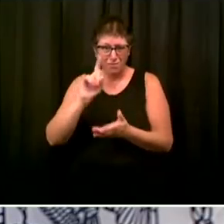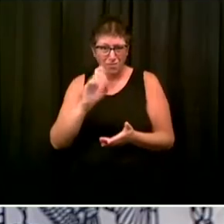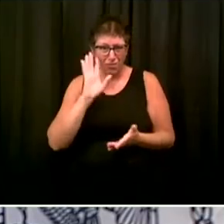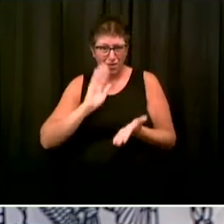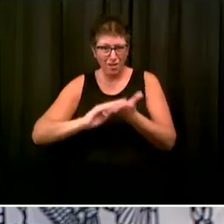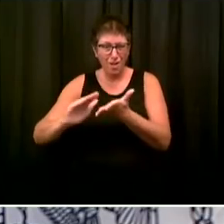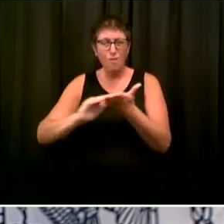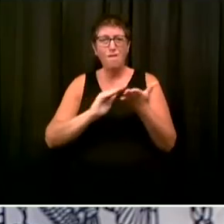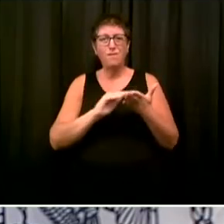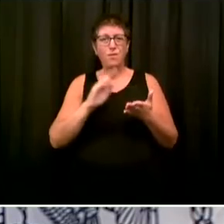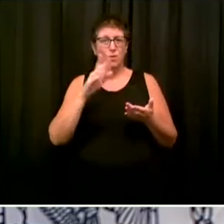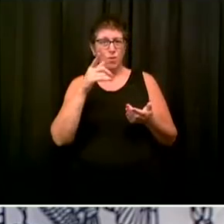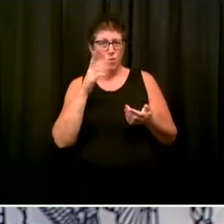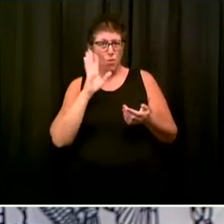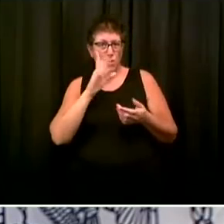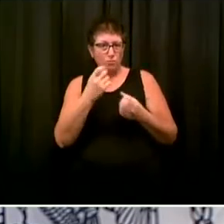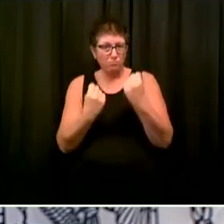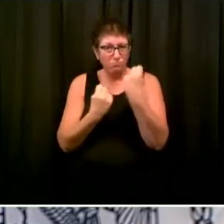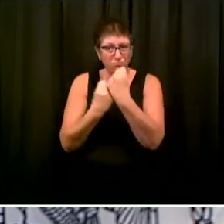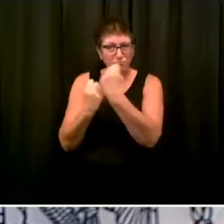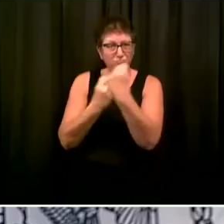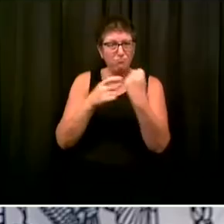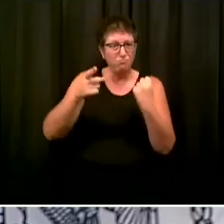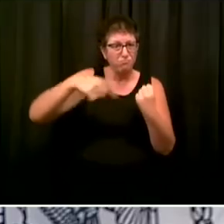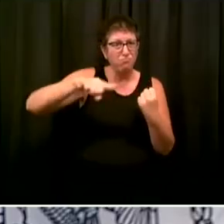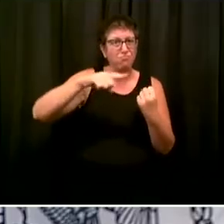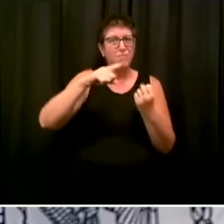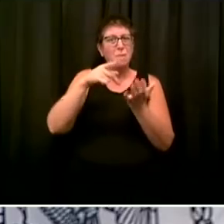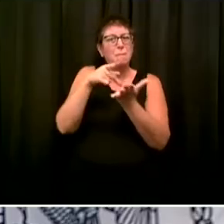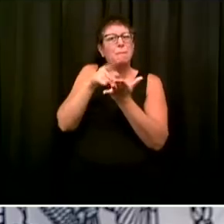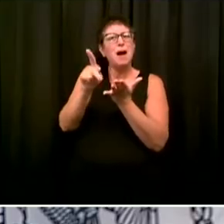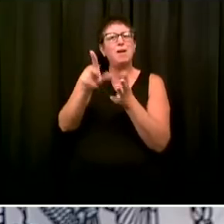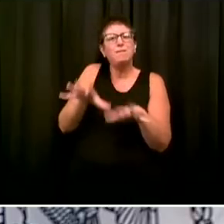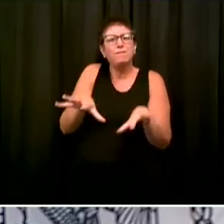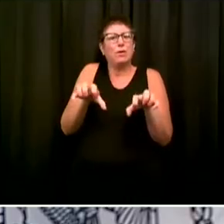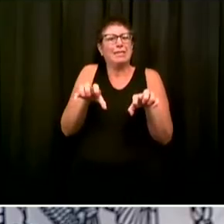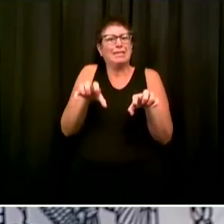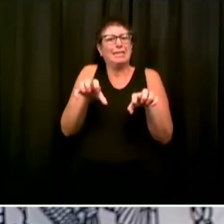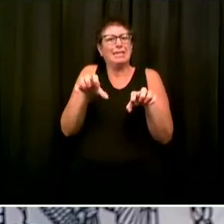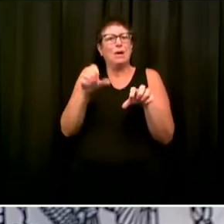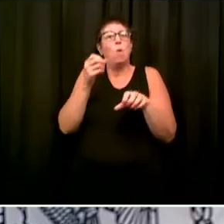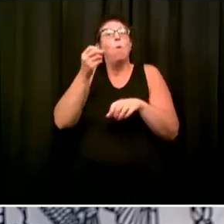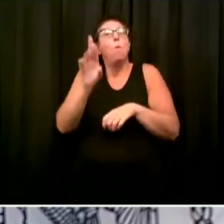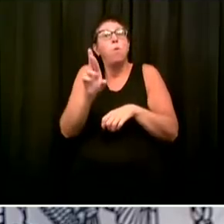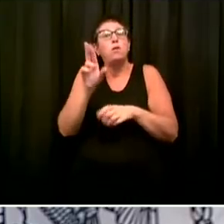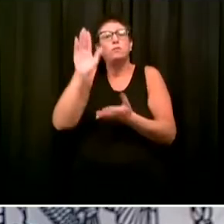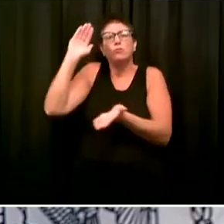MY SECOND QUESTION IS ABOUT THE LAOYFF.S